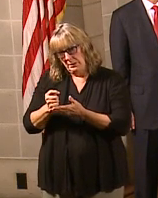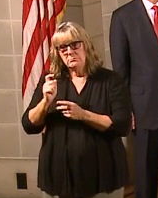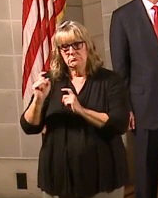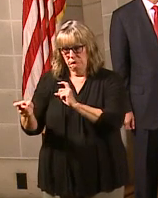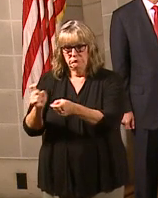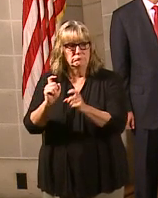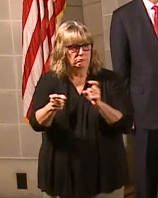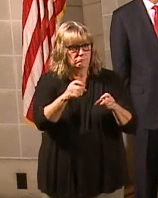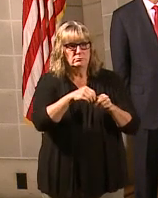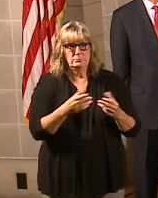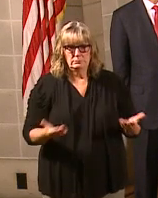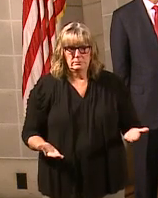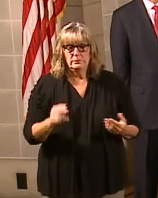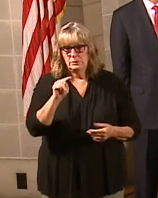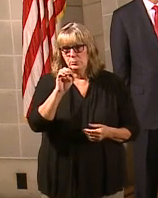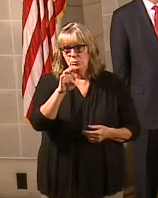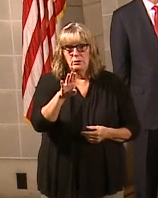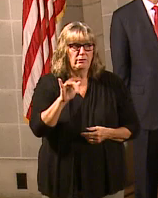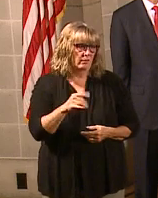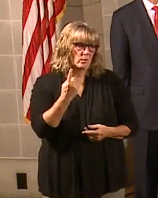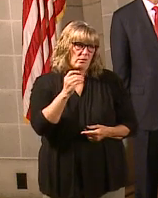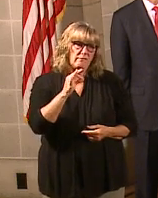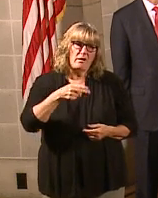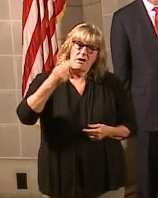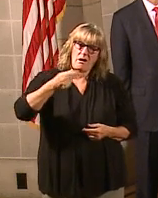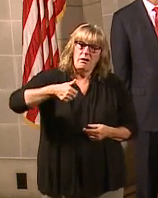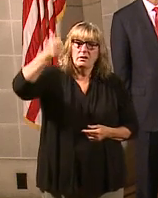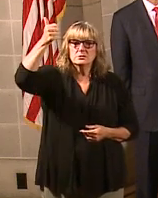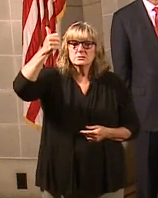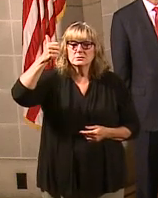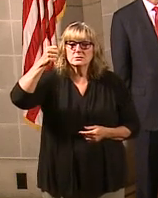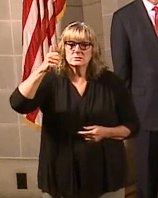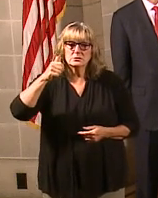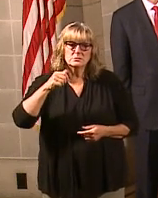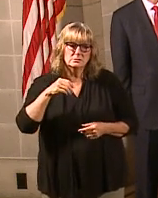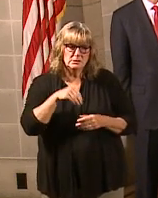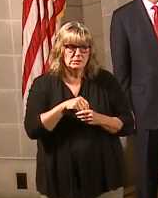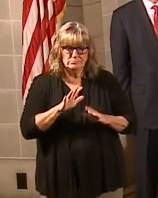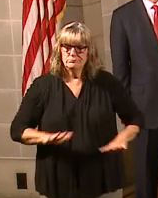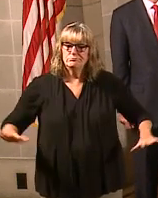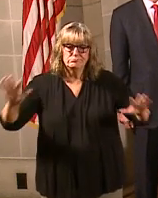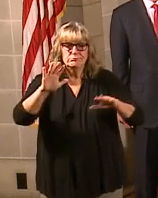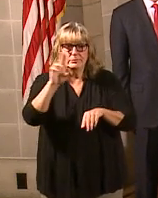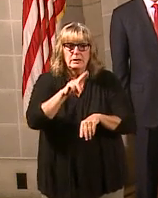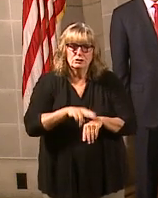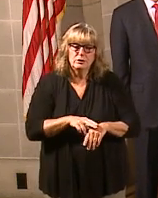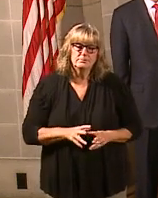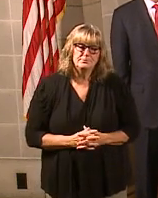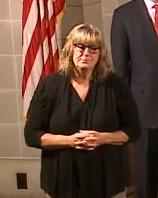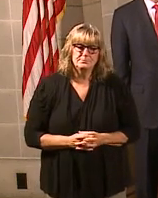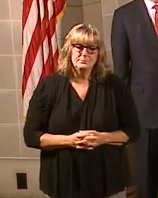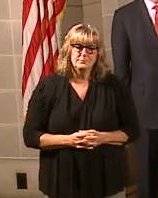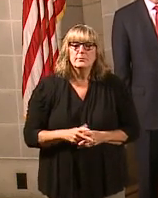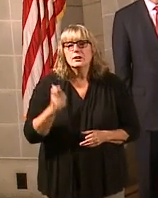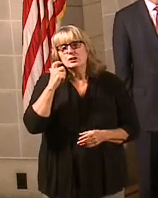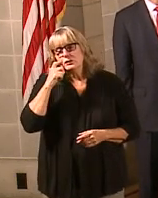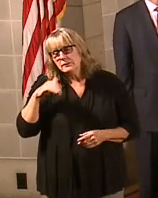NEBRASKA.